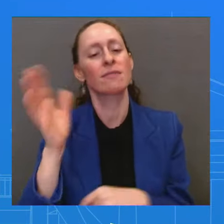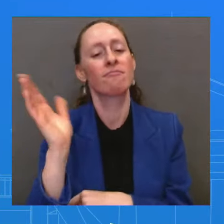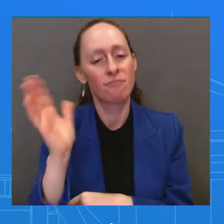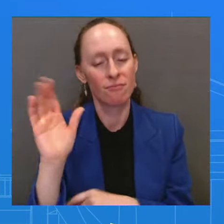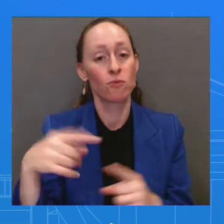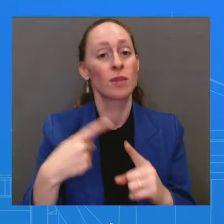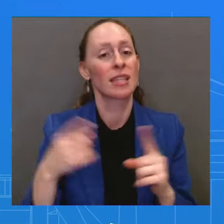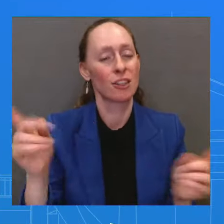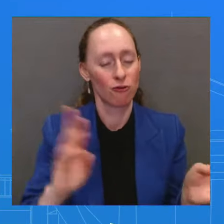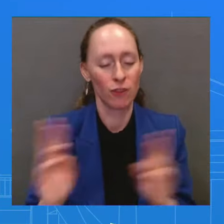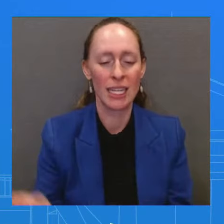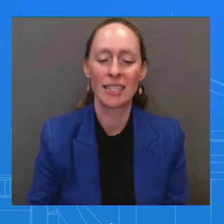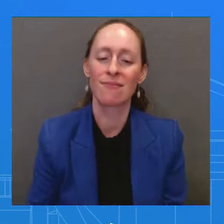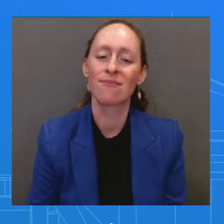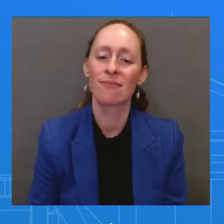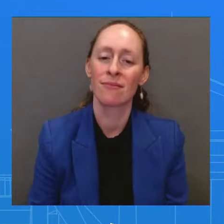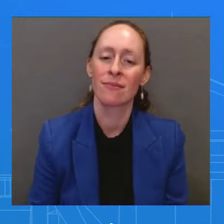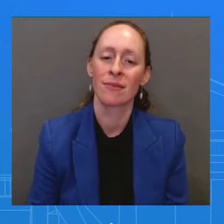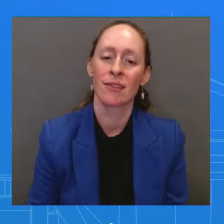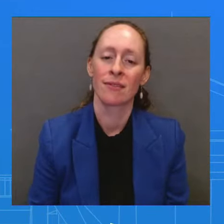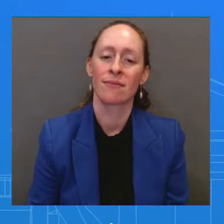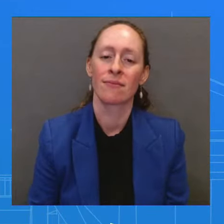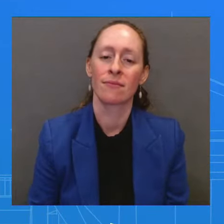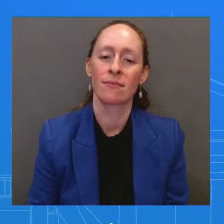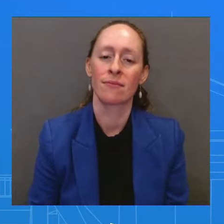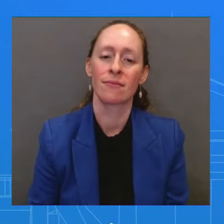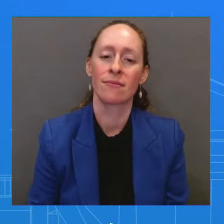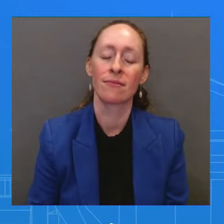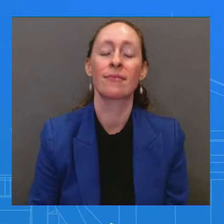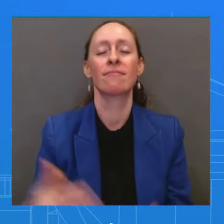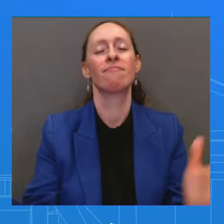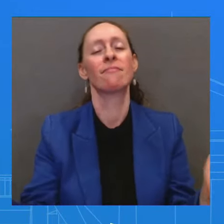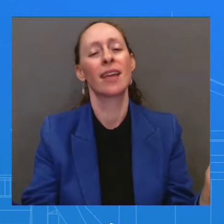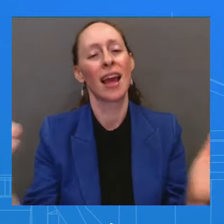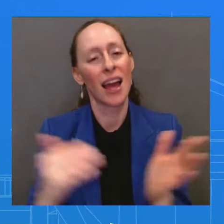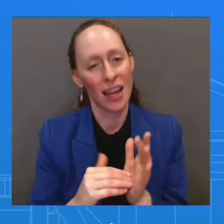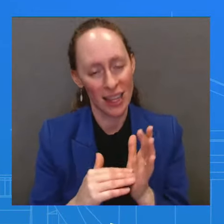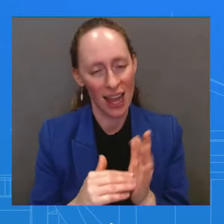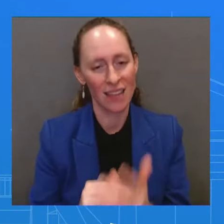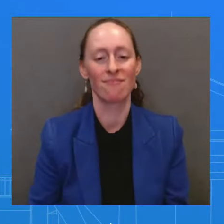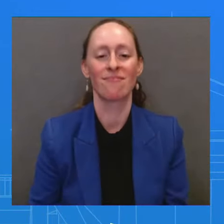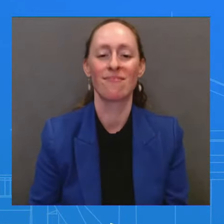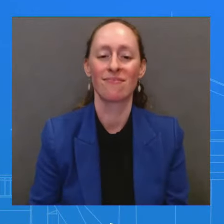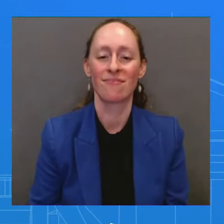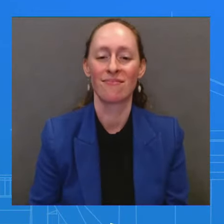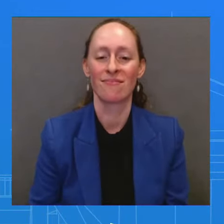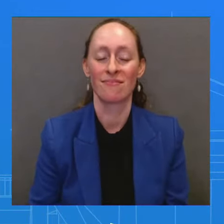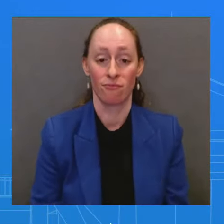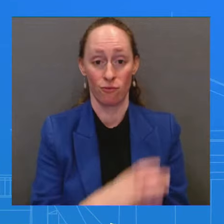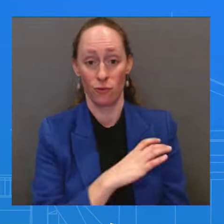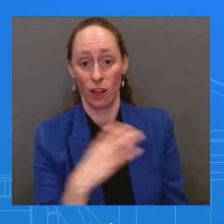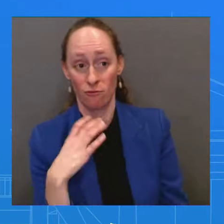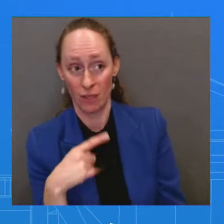because it is up to Congress -- right? right now to move forward on how they're going to move forward in funding -- in funding the support for --